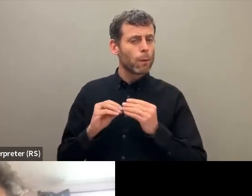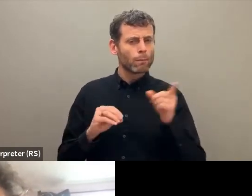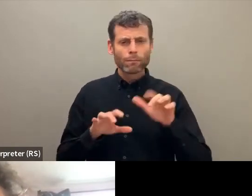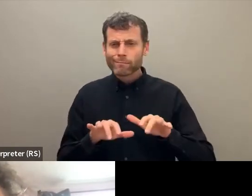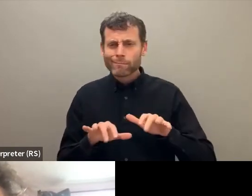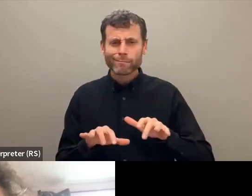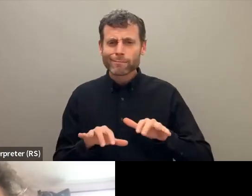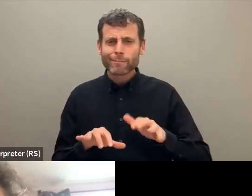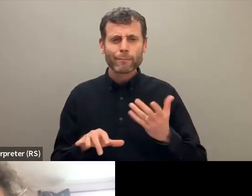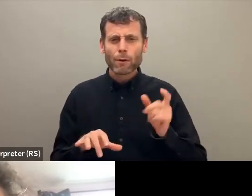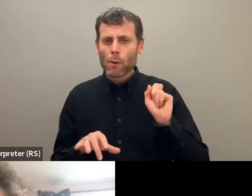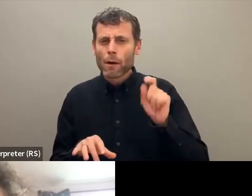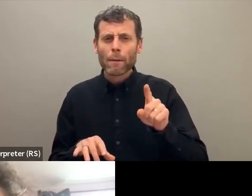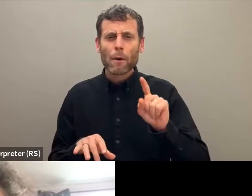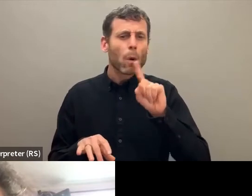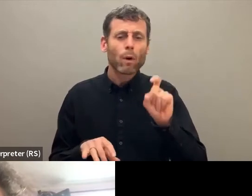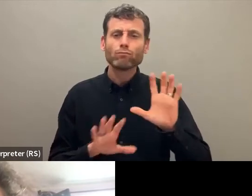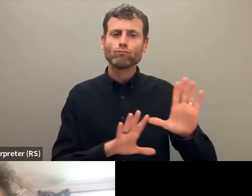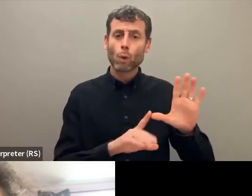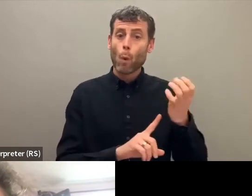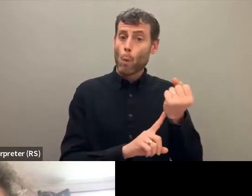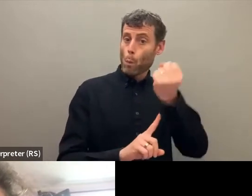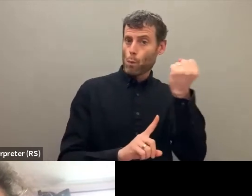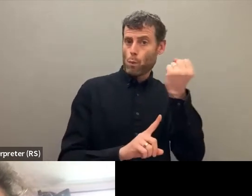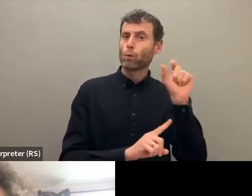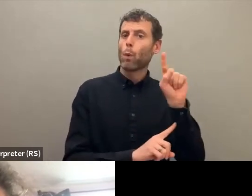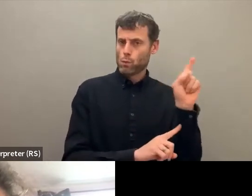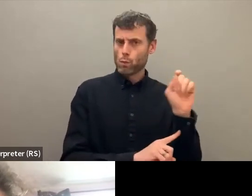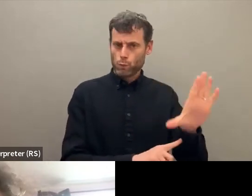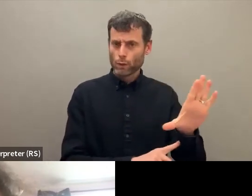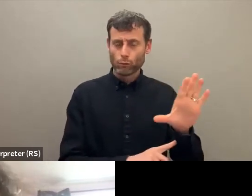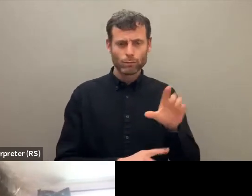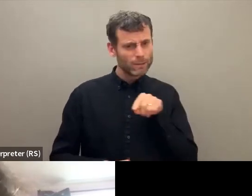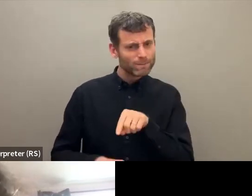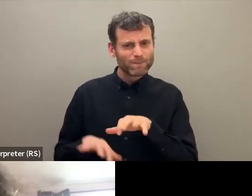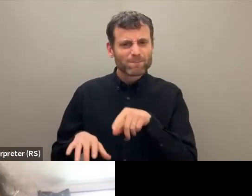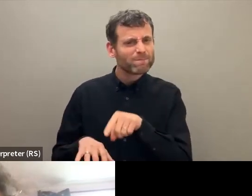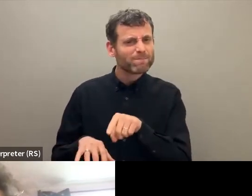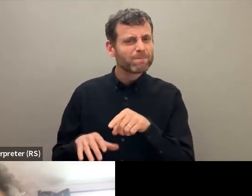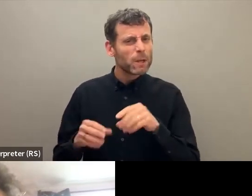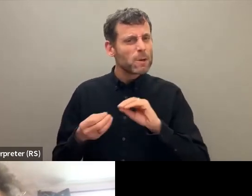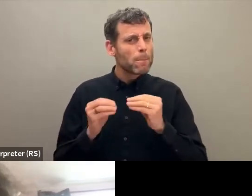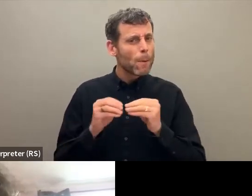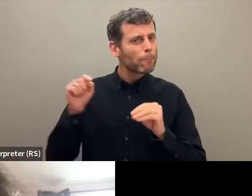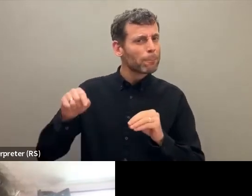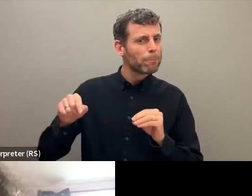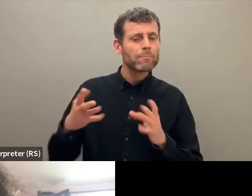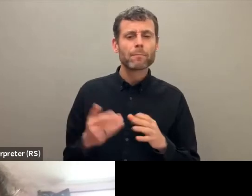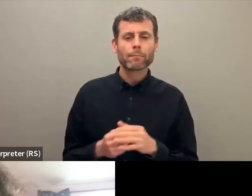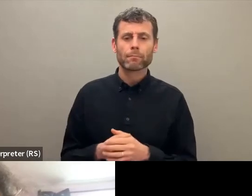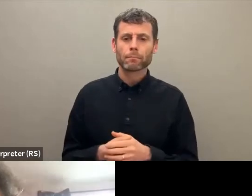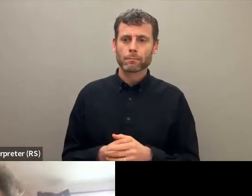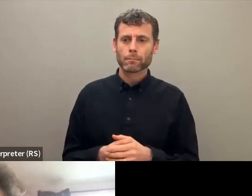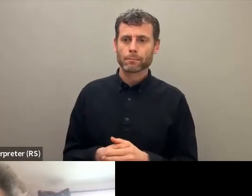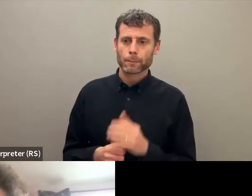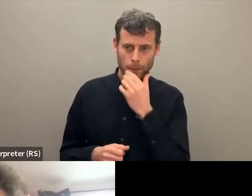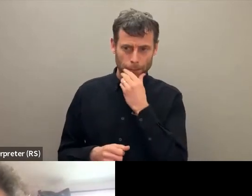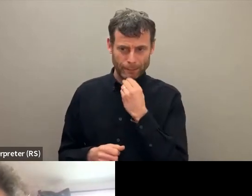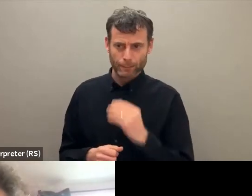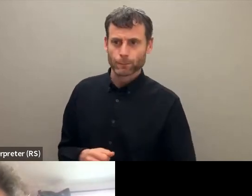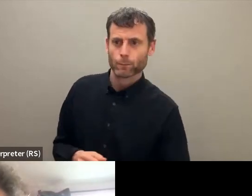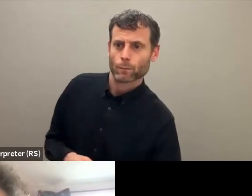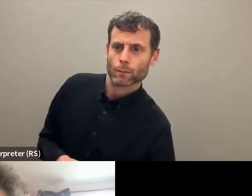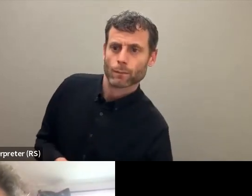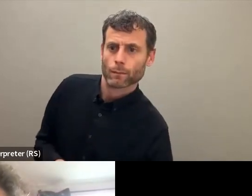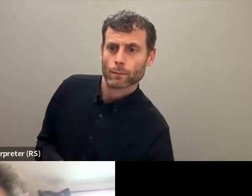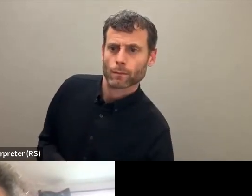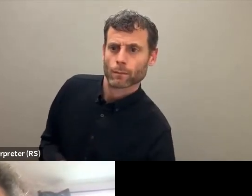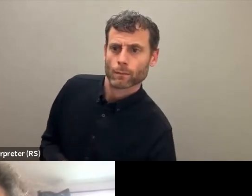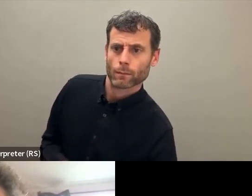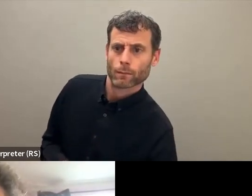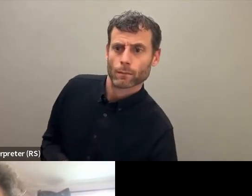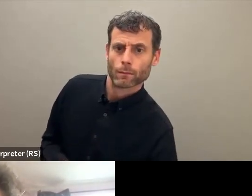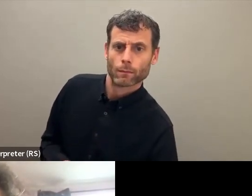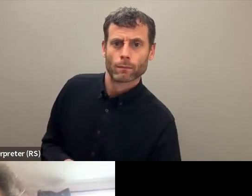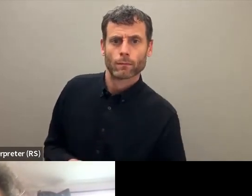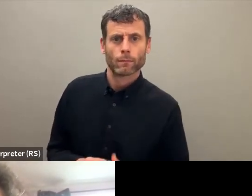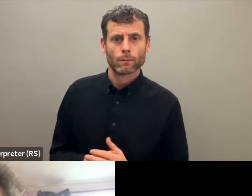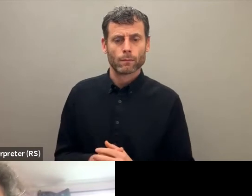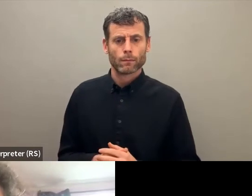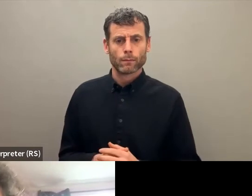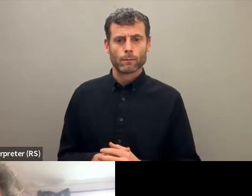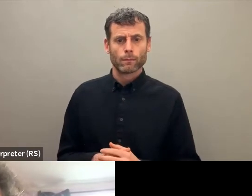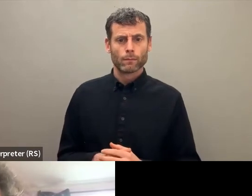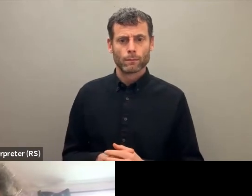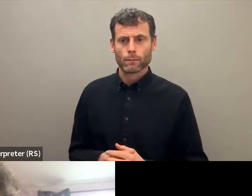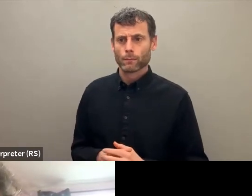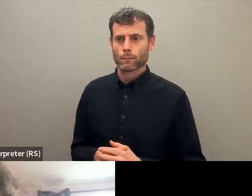Mohammed Ali Loutfy: How questions that identify the population with disabilities, such as the Washington group questions set must be added to all core data collections.